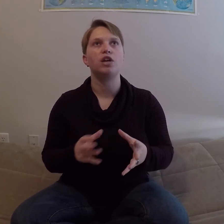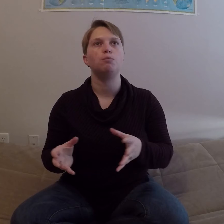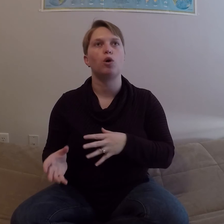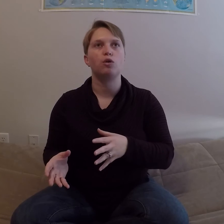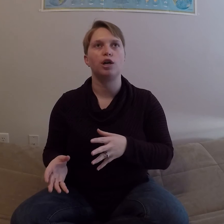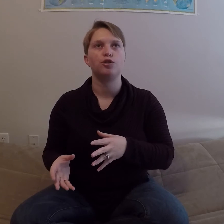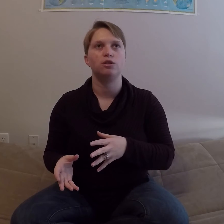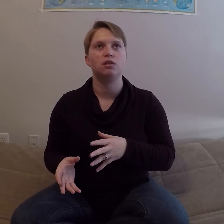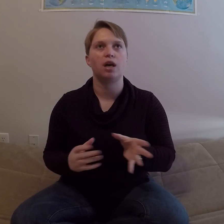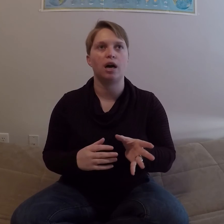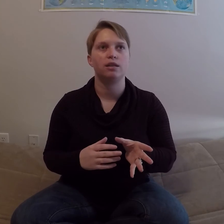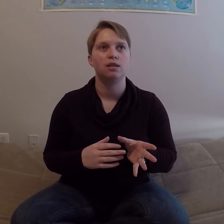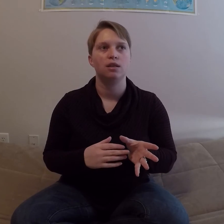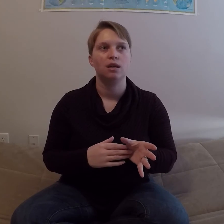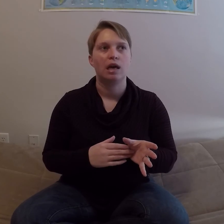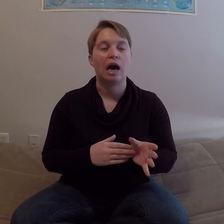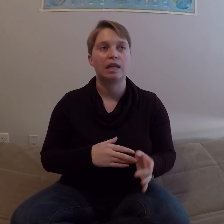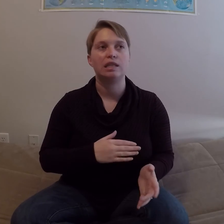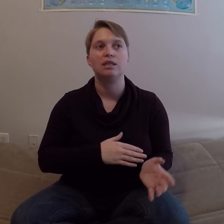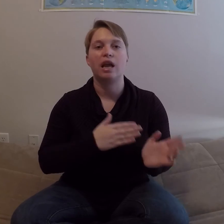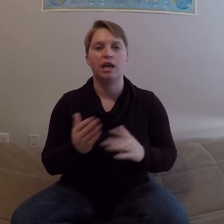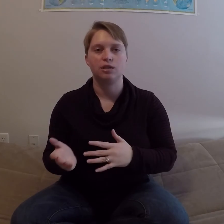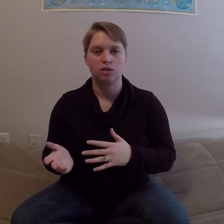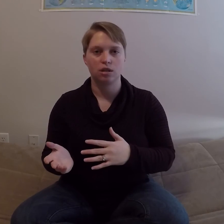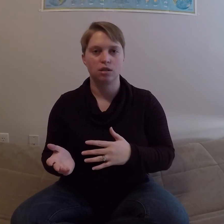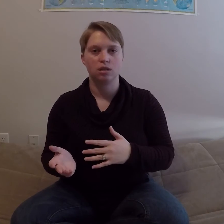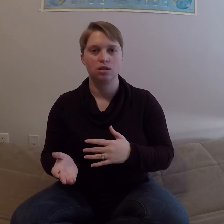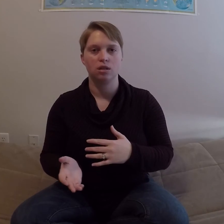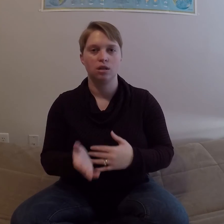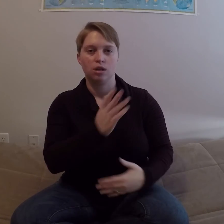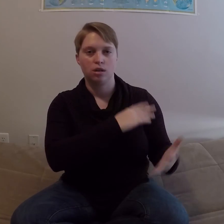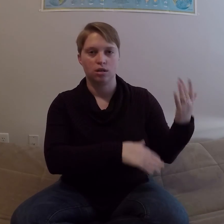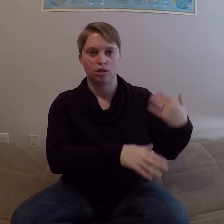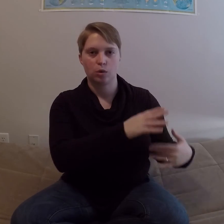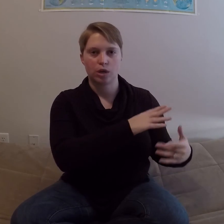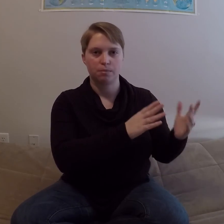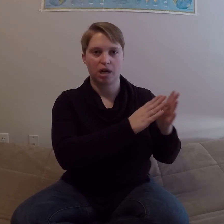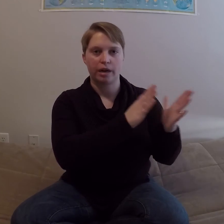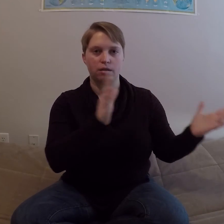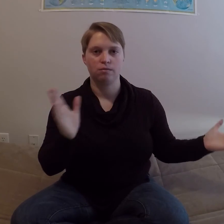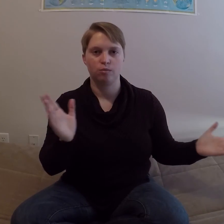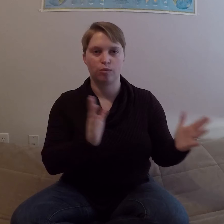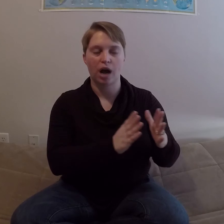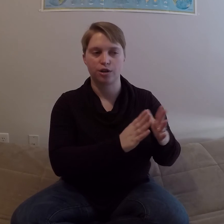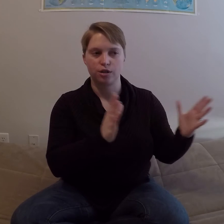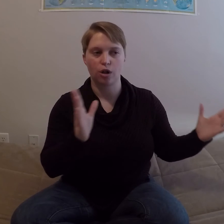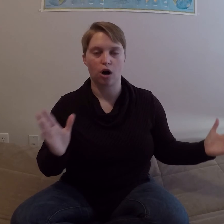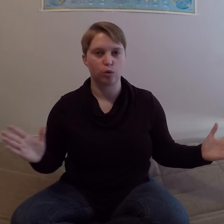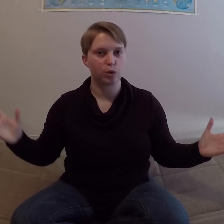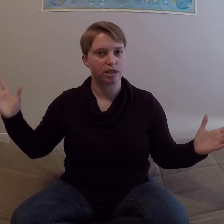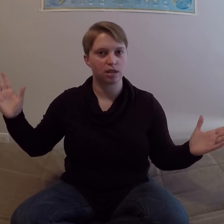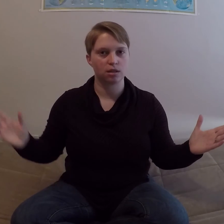anymore questions that I didn’t answer during my rather long winded